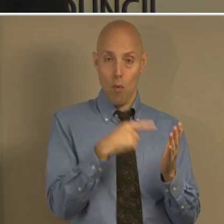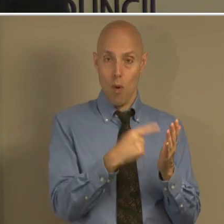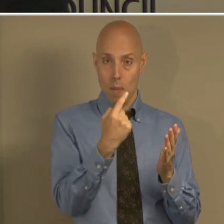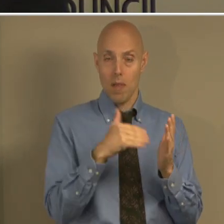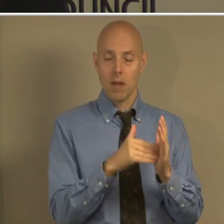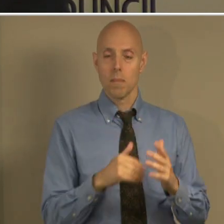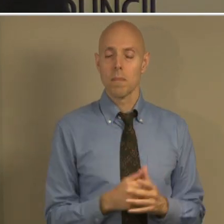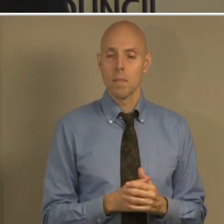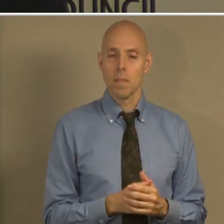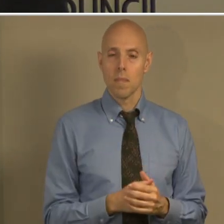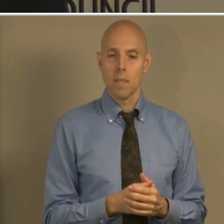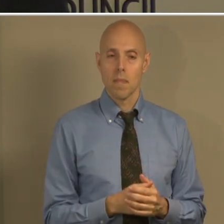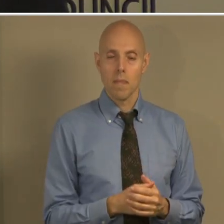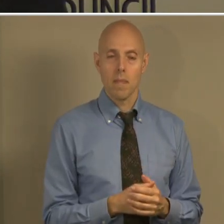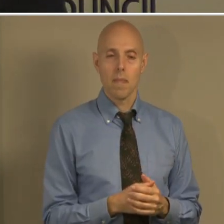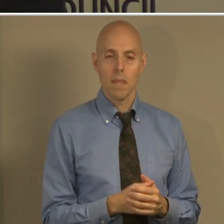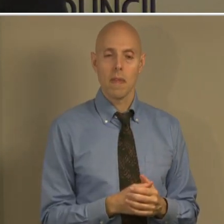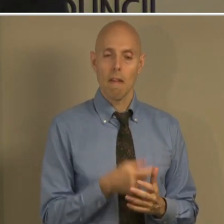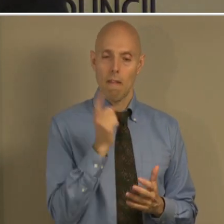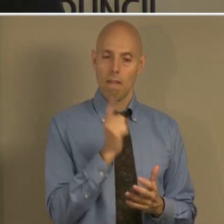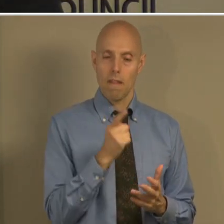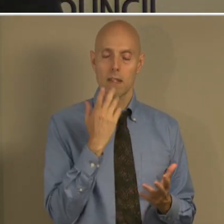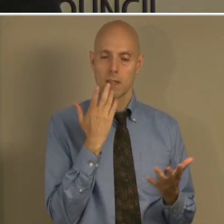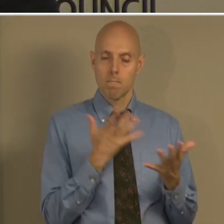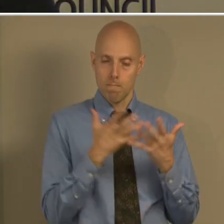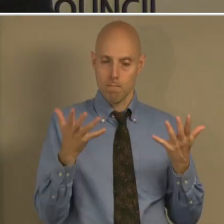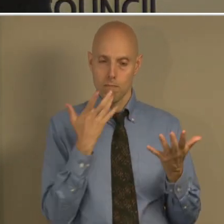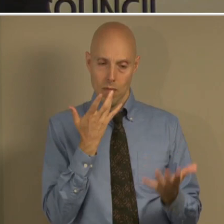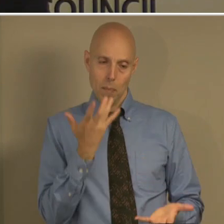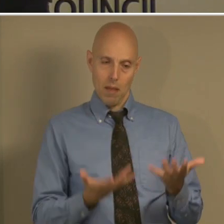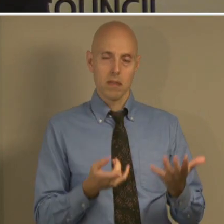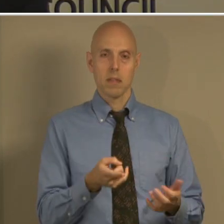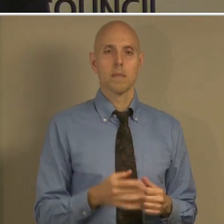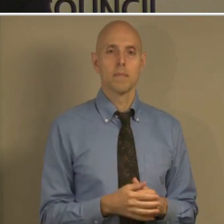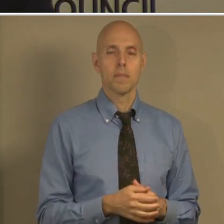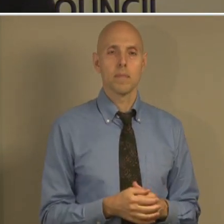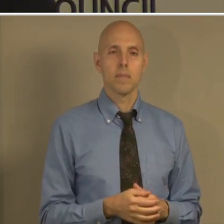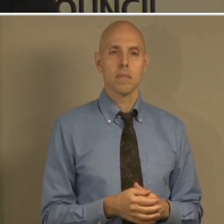and this, as I said, secures a much greater geographical balance. I'll say a bit about that in a moment.